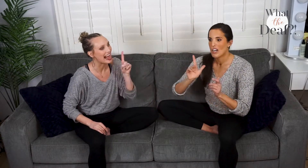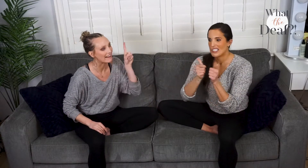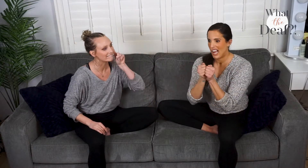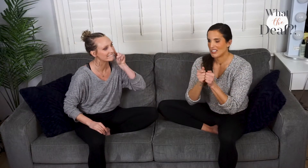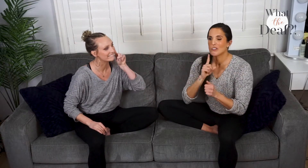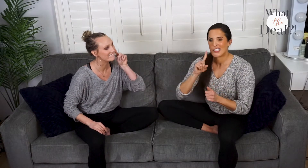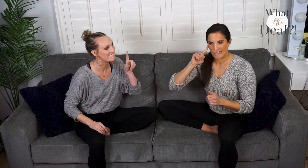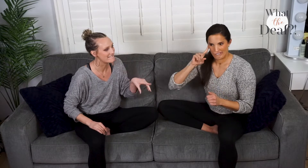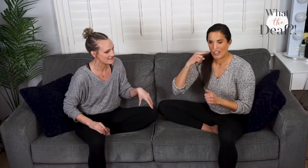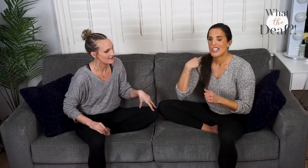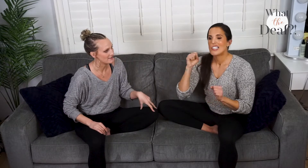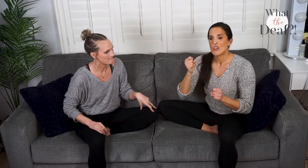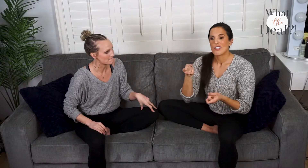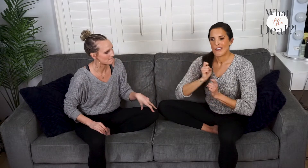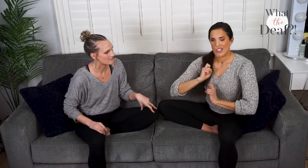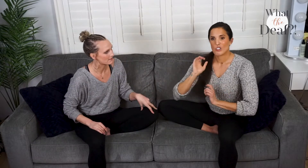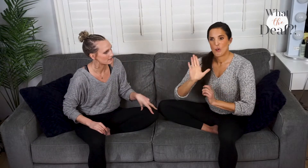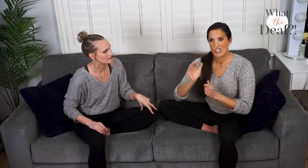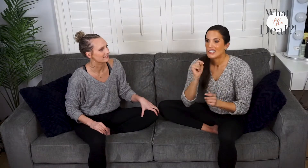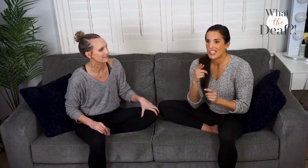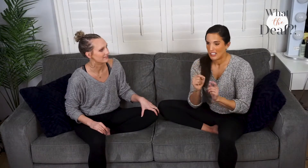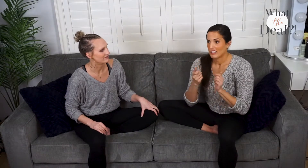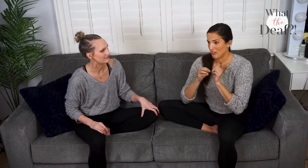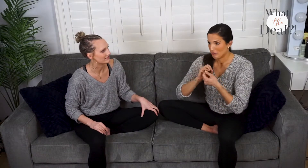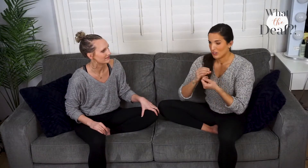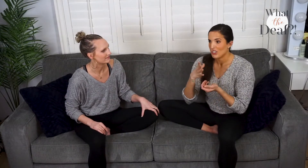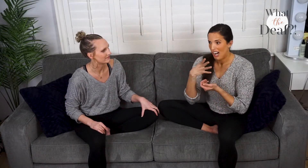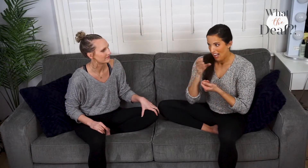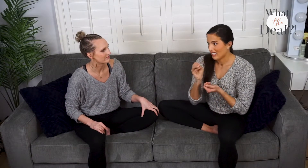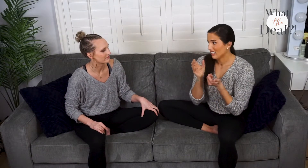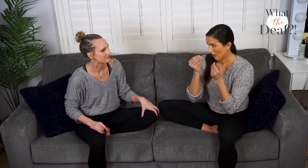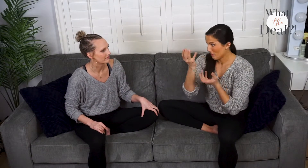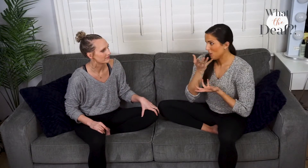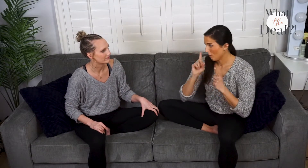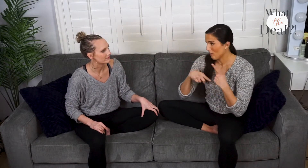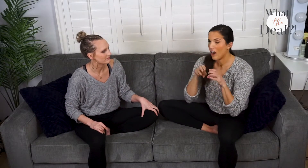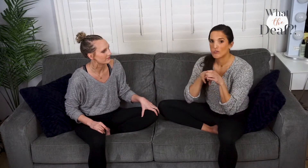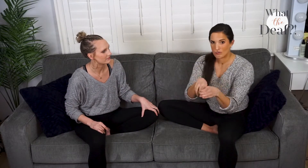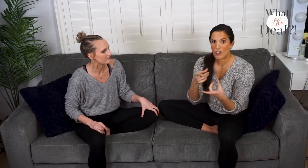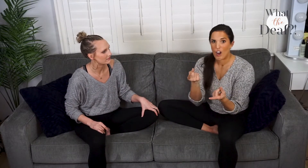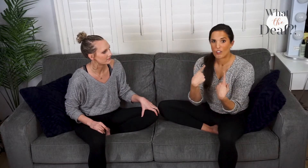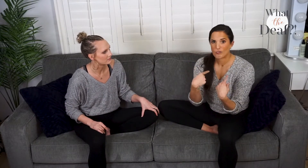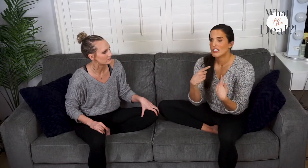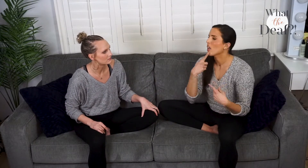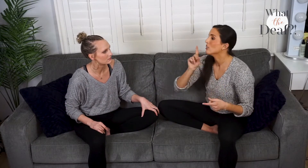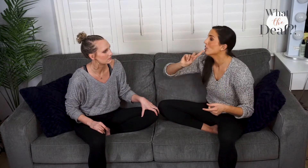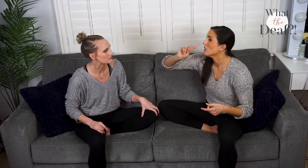Because we're deaf. - We're deaf. Give us your text number and let us know when the tow truck is coming. And he said sure.